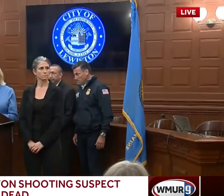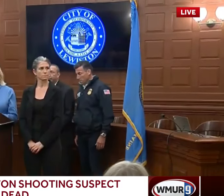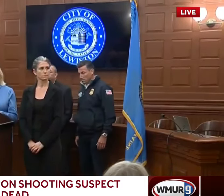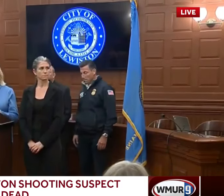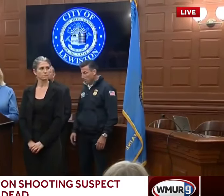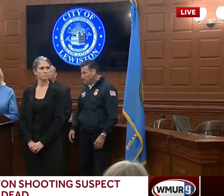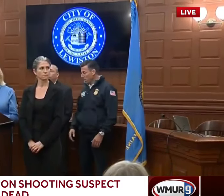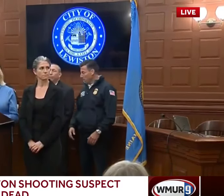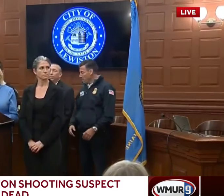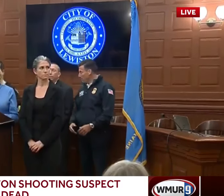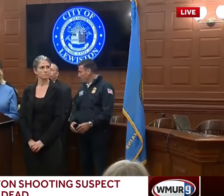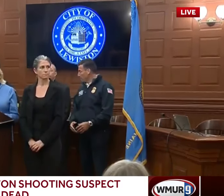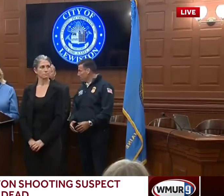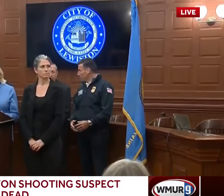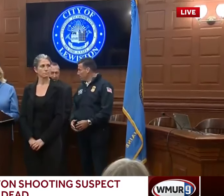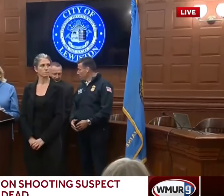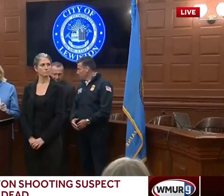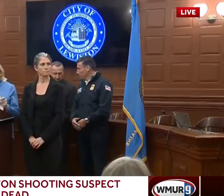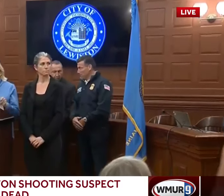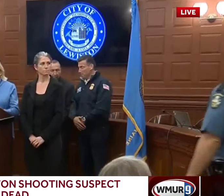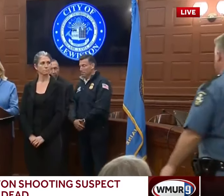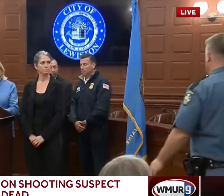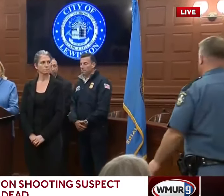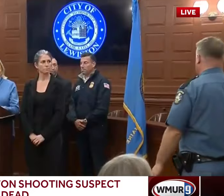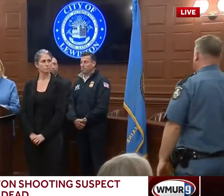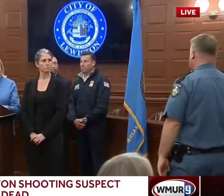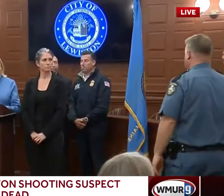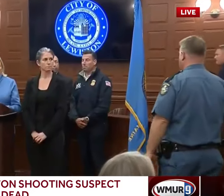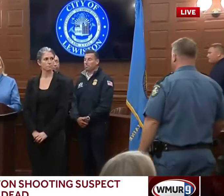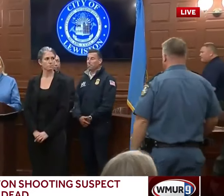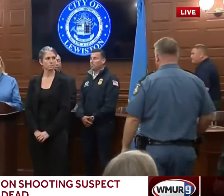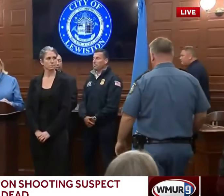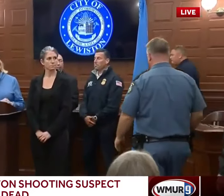THAT PRESS CONFERENCE BEGINNING NOW.